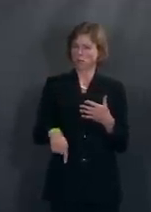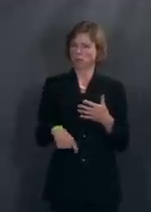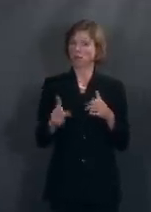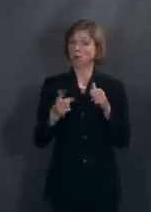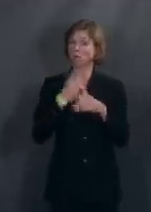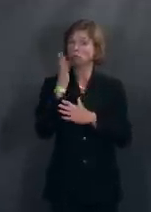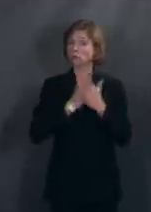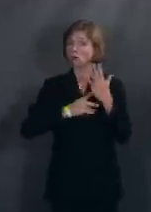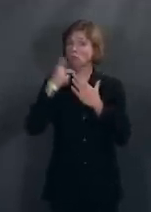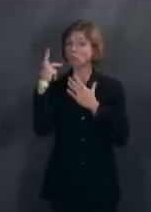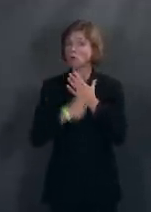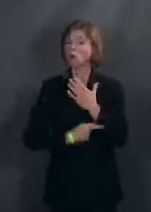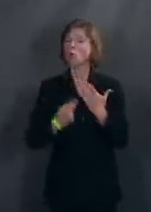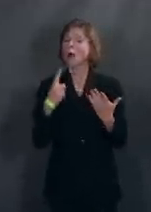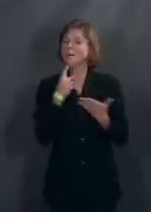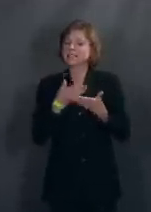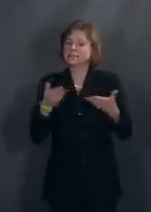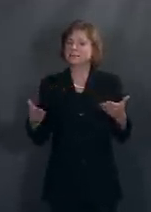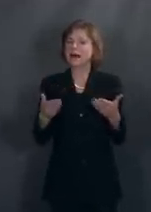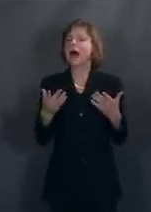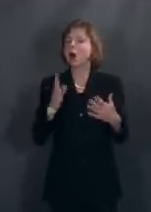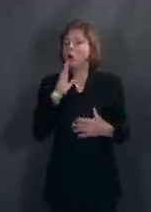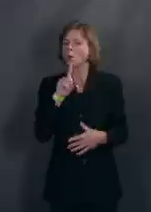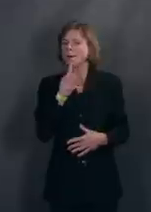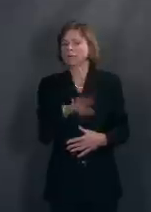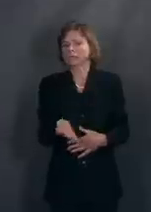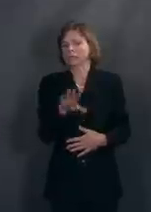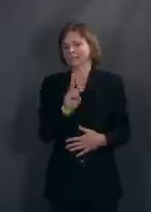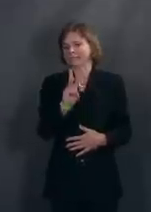supply will be at only about 6,500 stores nationwide